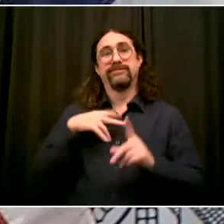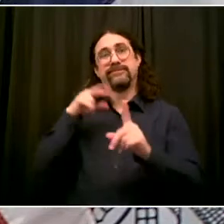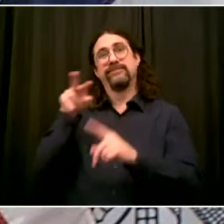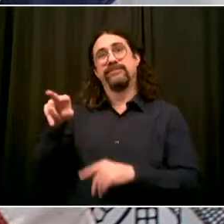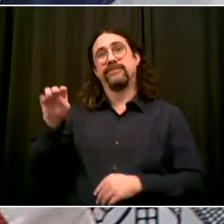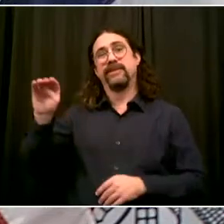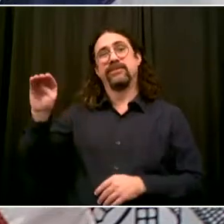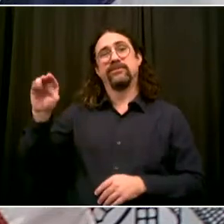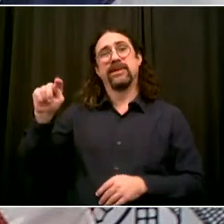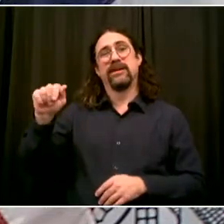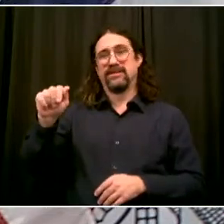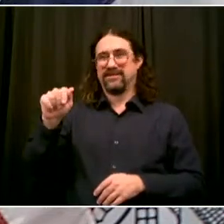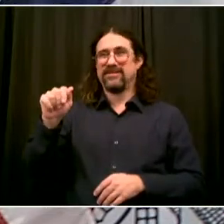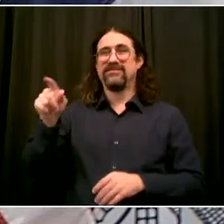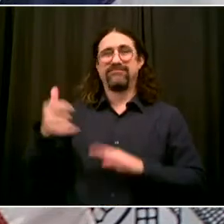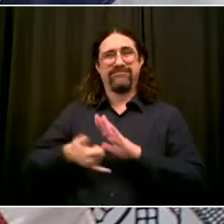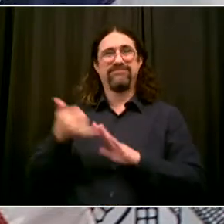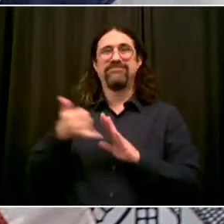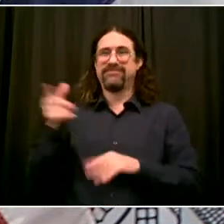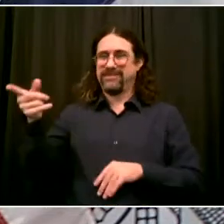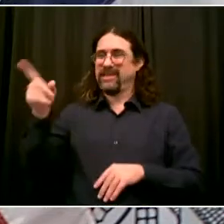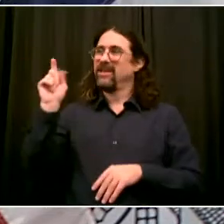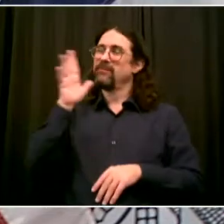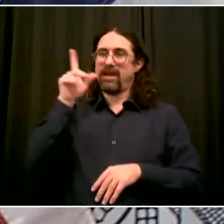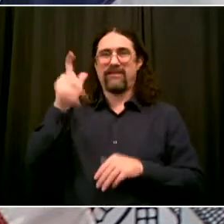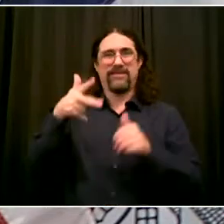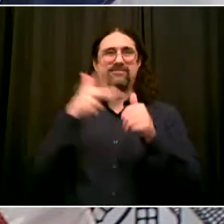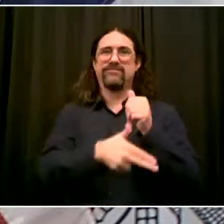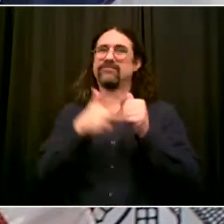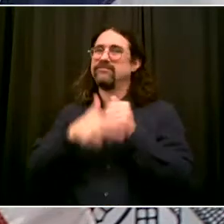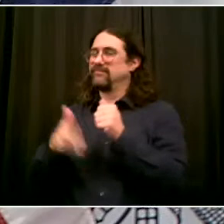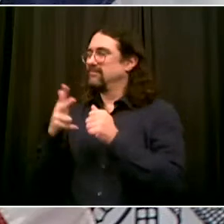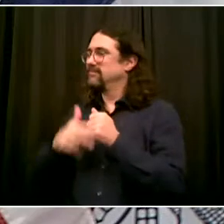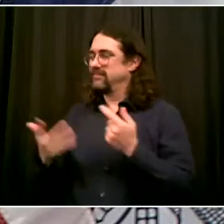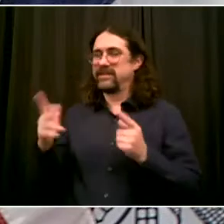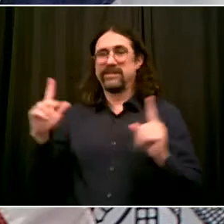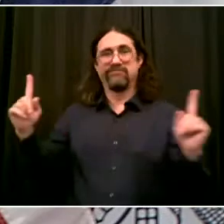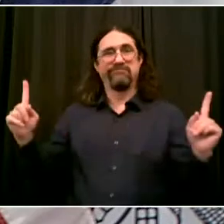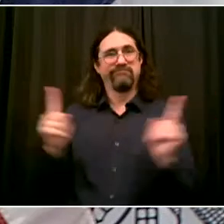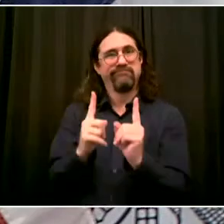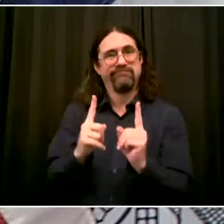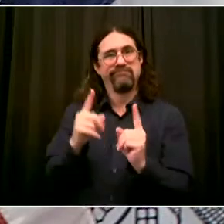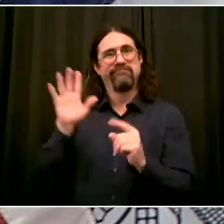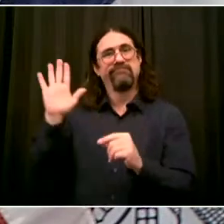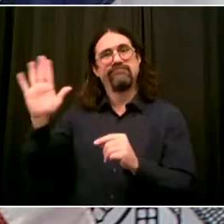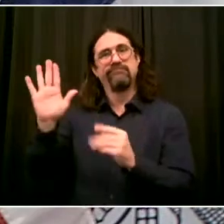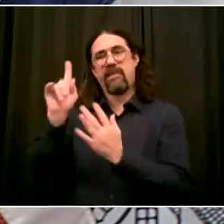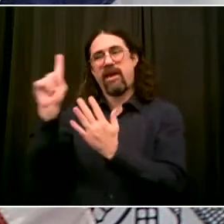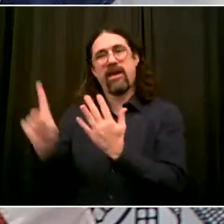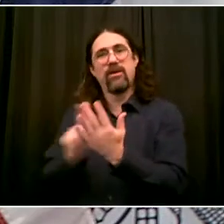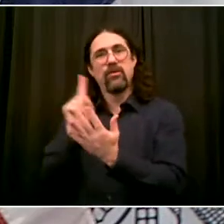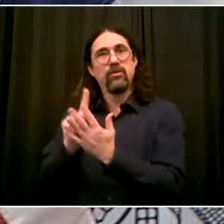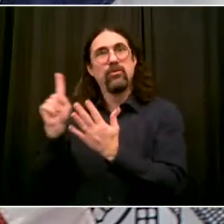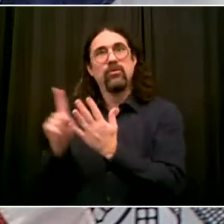CITY. BUT I ALSO APPRECECAITETE THEY HAVE A HORRIBLE SITUATION. I THINK THIS IS WHY WE SHOULD REMEMBER